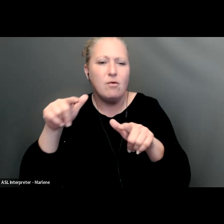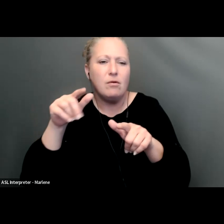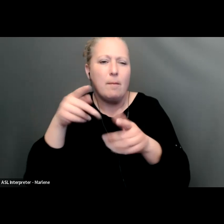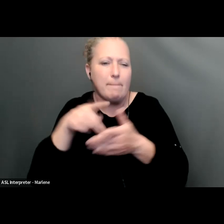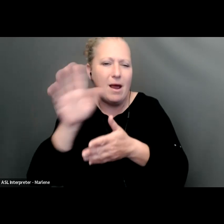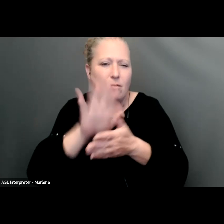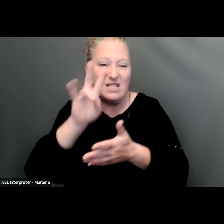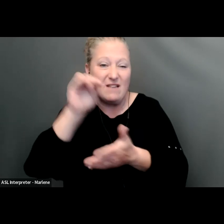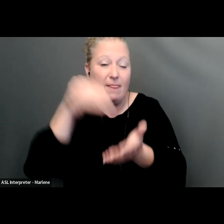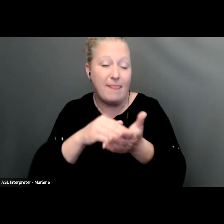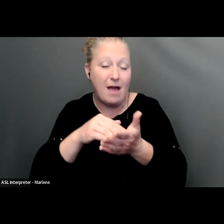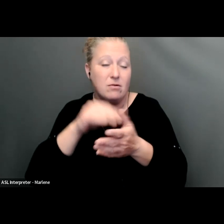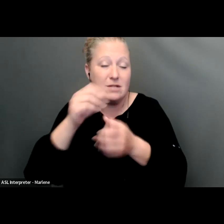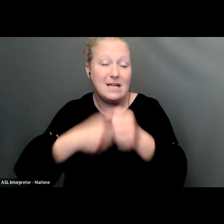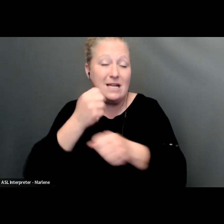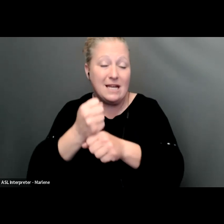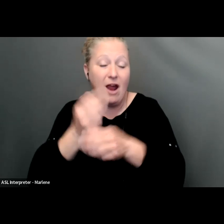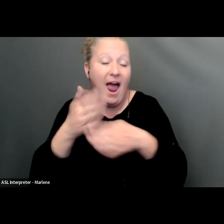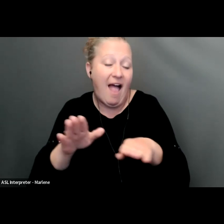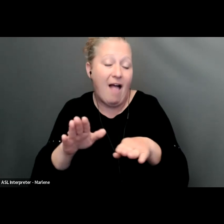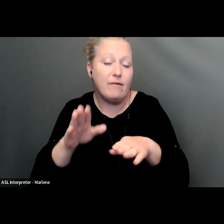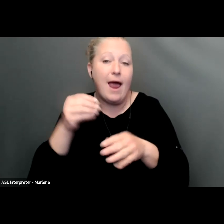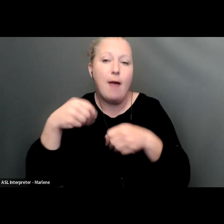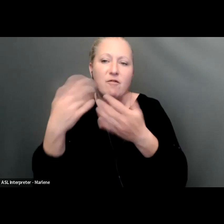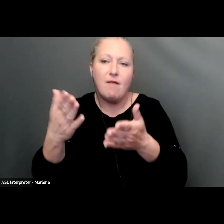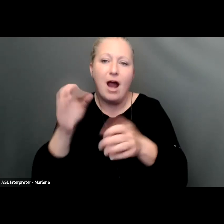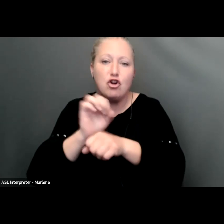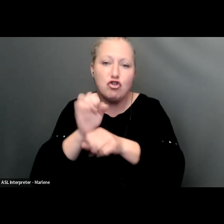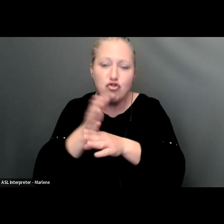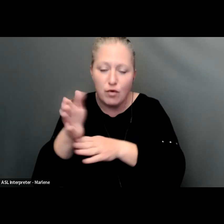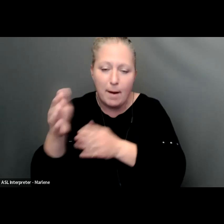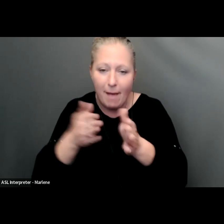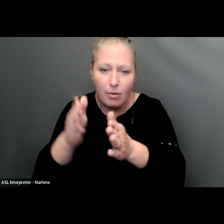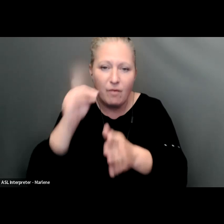$70,000 a year on average, and we'll provide them a pathway career pathway into other jobs in tech.